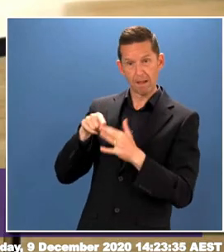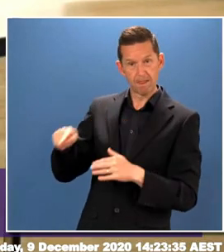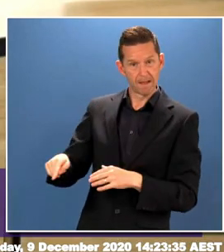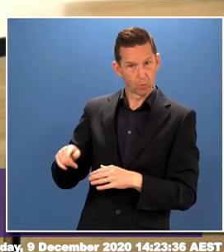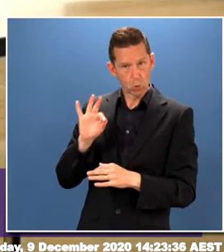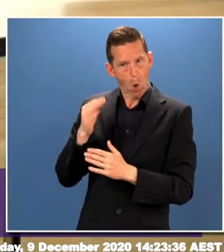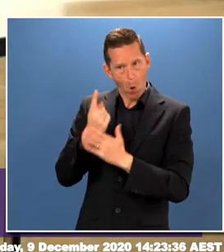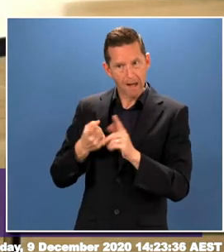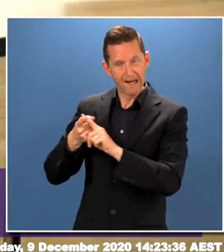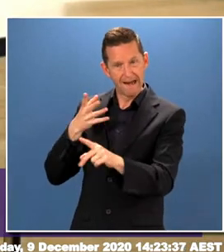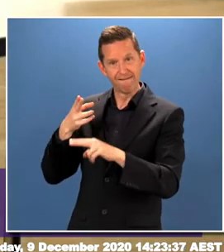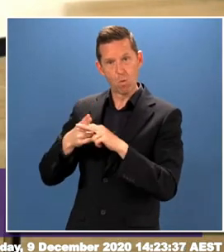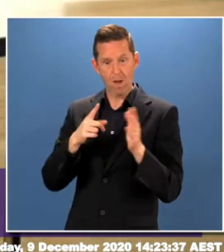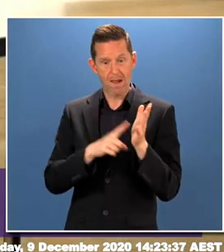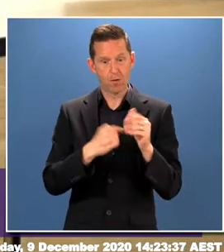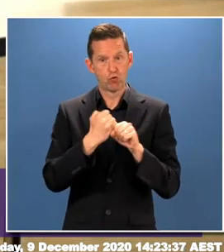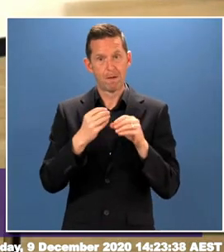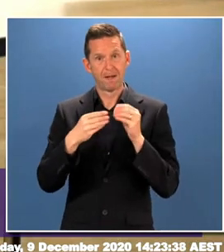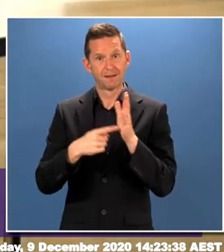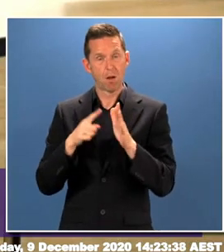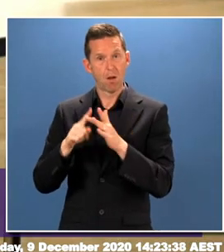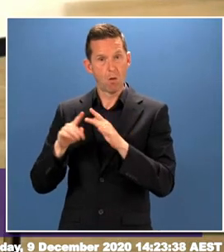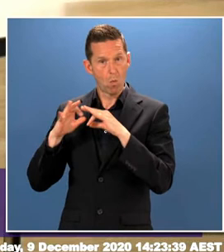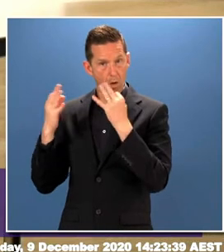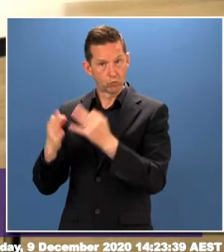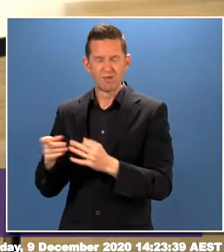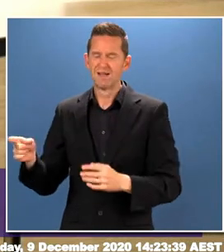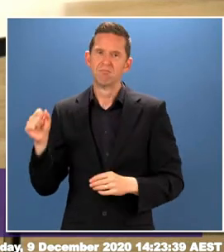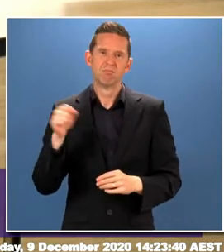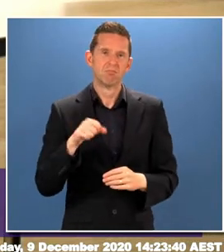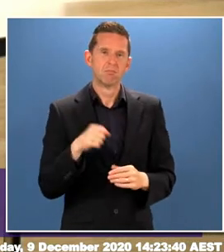Look, absolutely. I think the tools are very transferable outside of the LGBTI